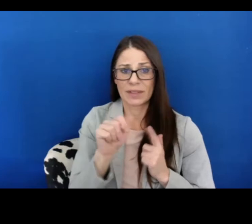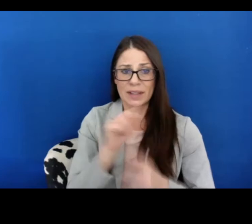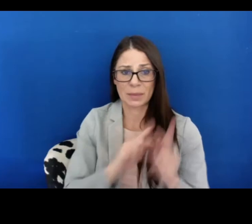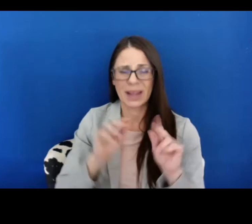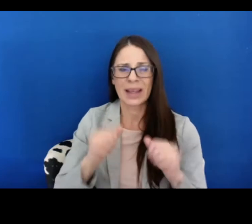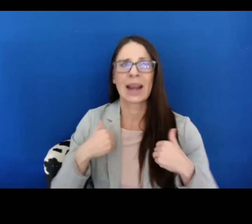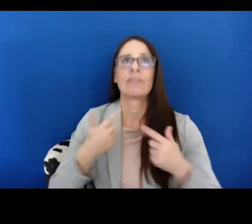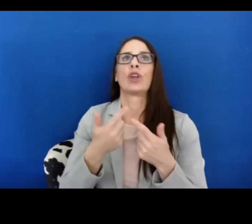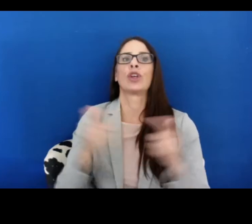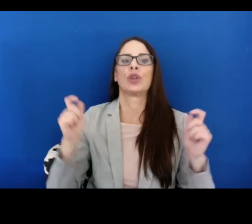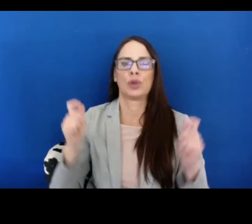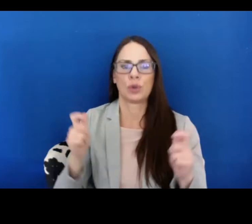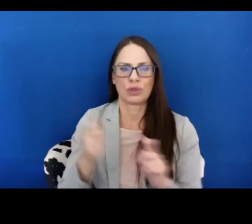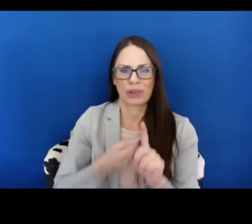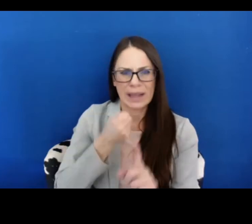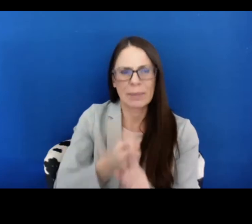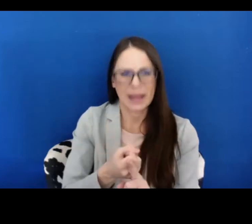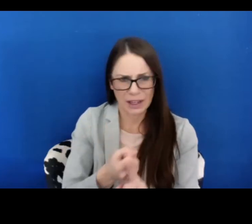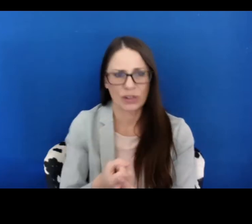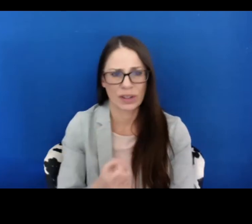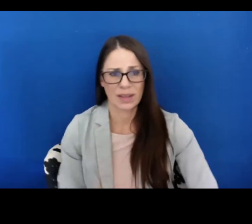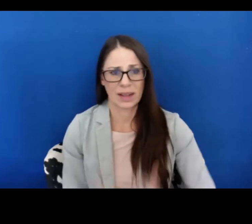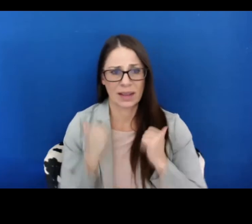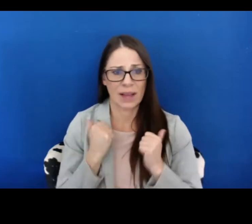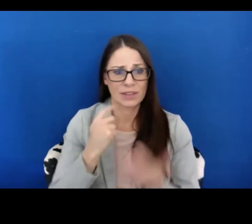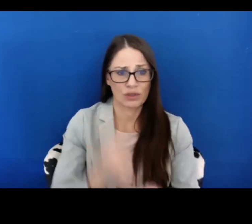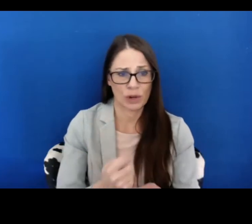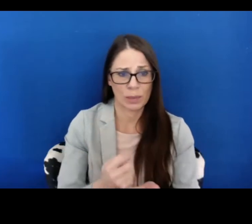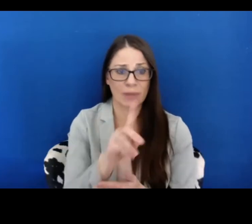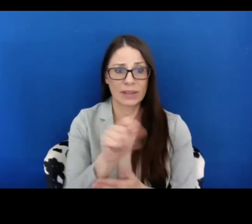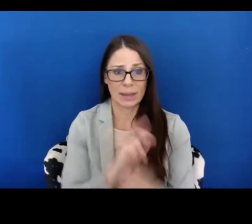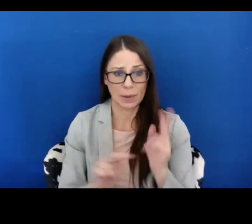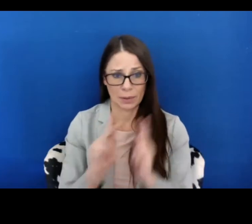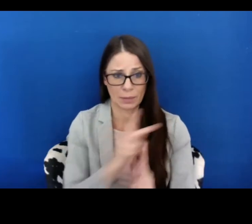for the lives and treatment of disabled patients. 15:23:04 Healthcare decision makers use the